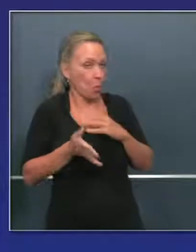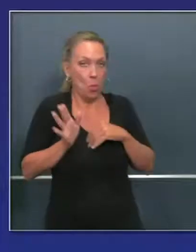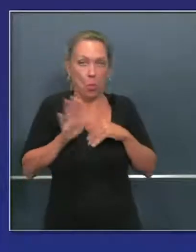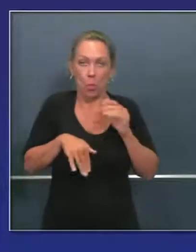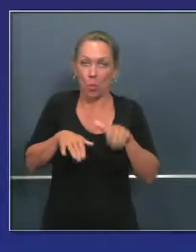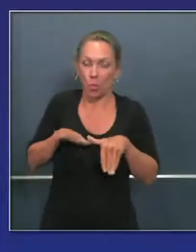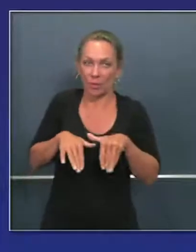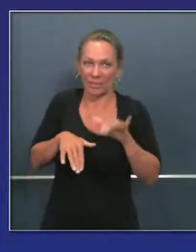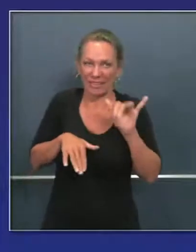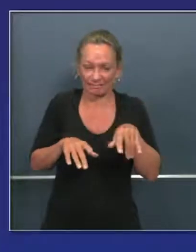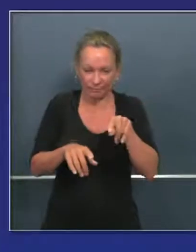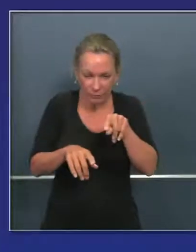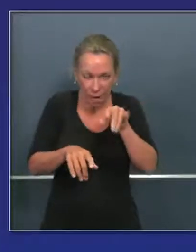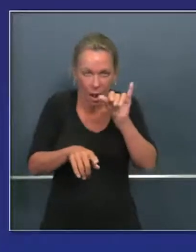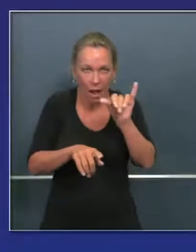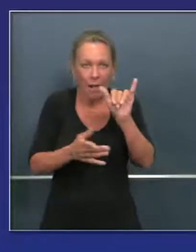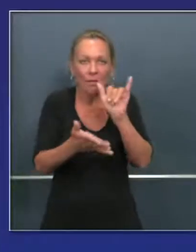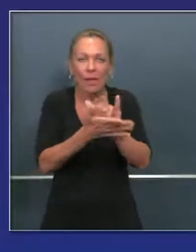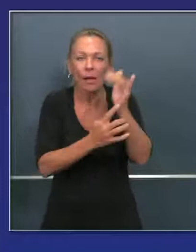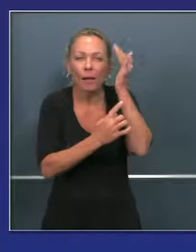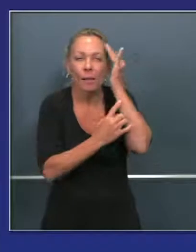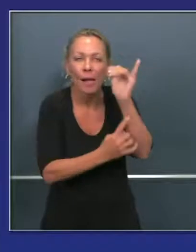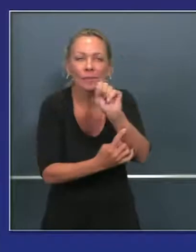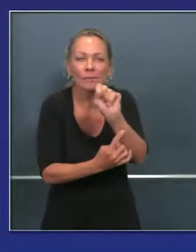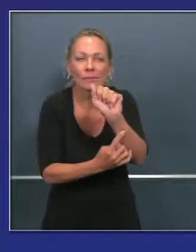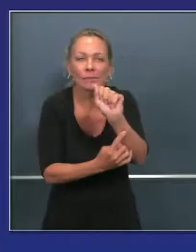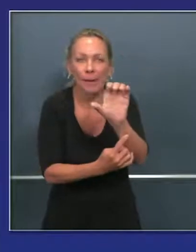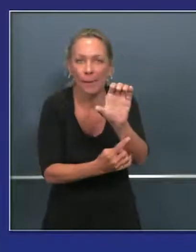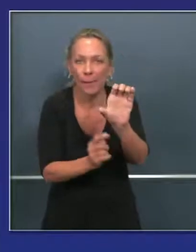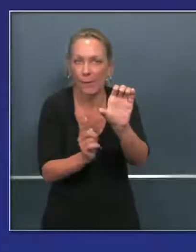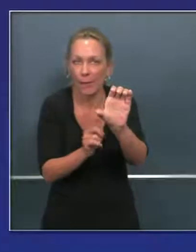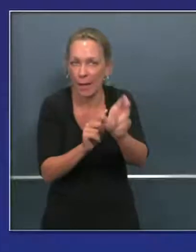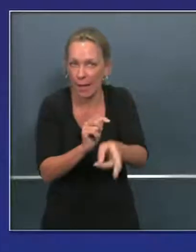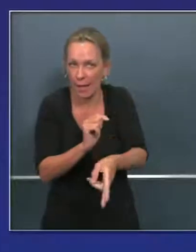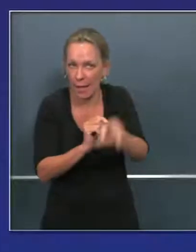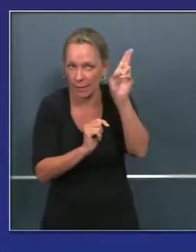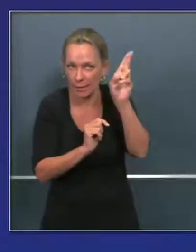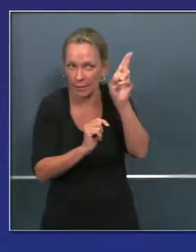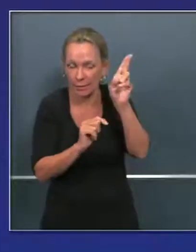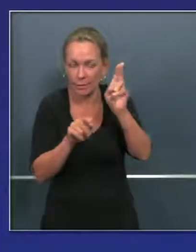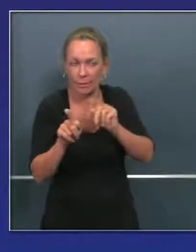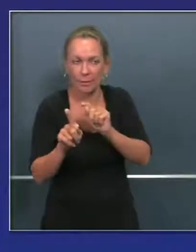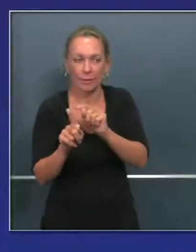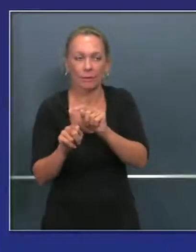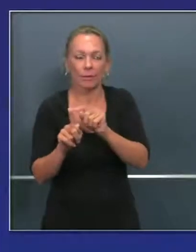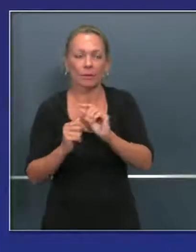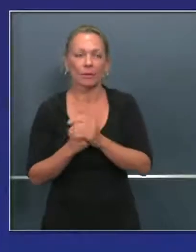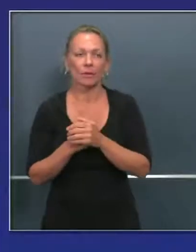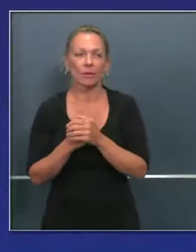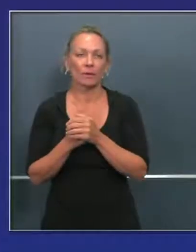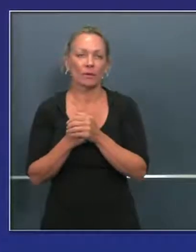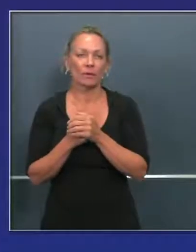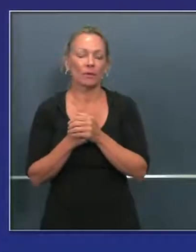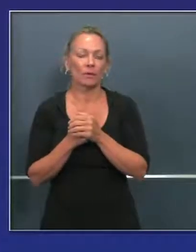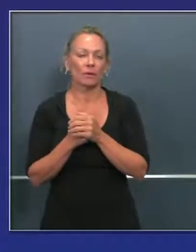percent rise in hospitalizations over three days in Sacramento County alone moving further south to